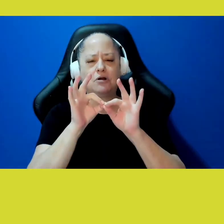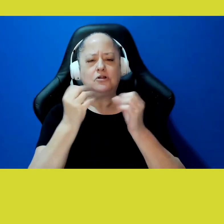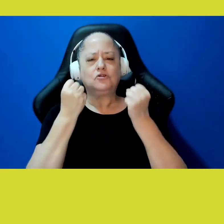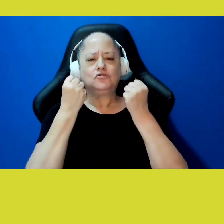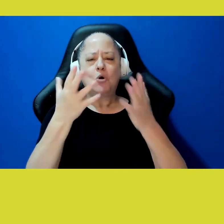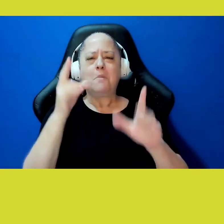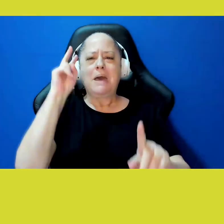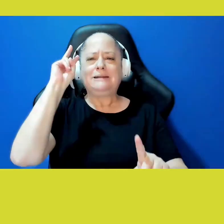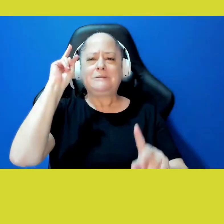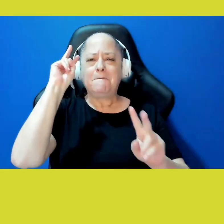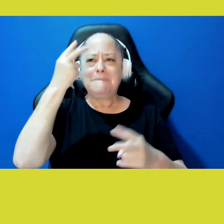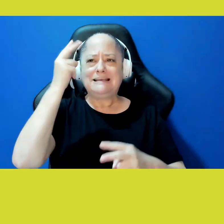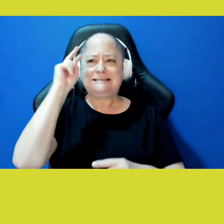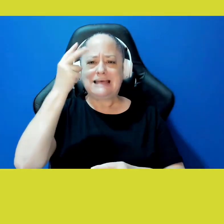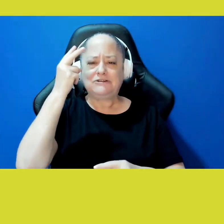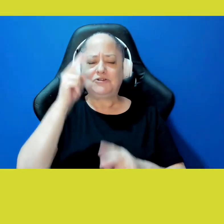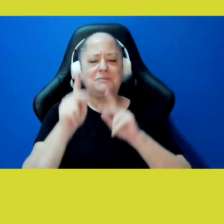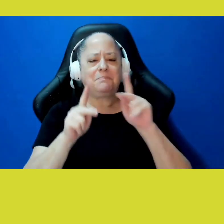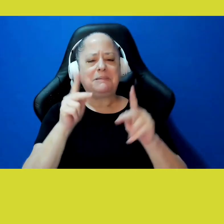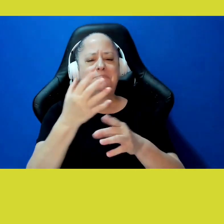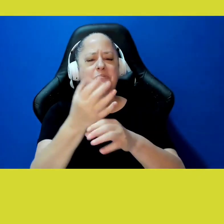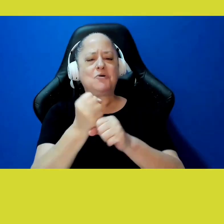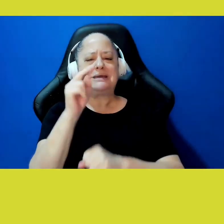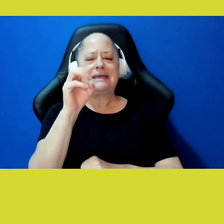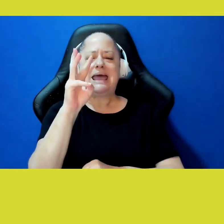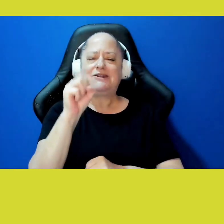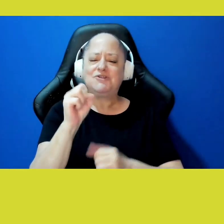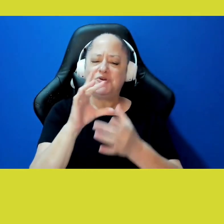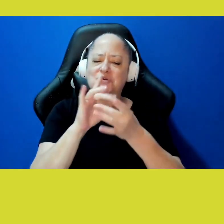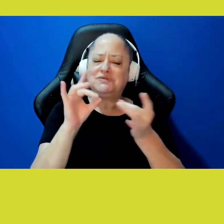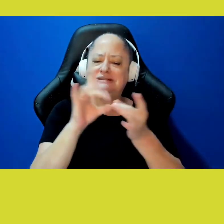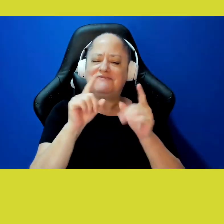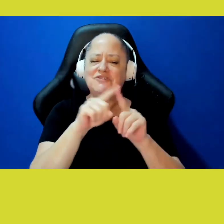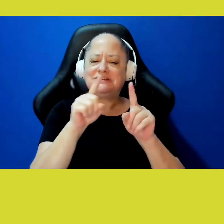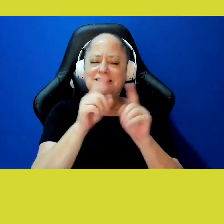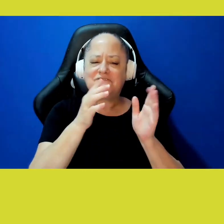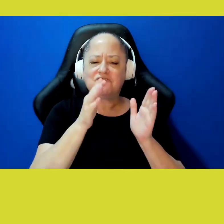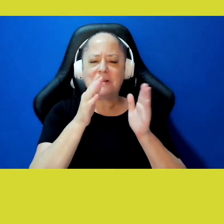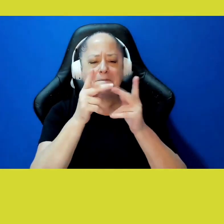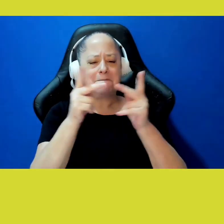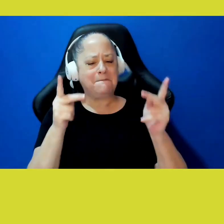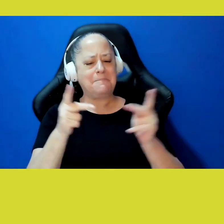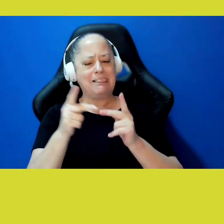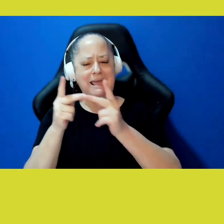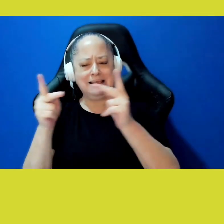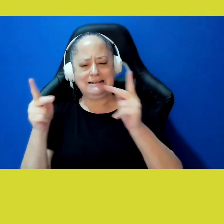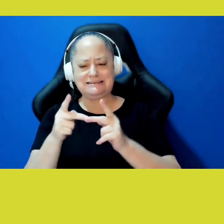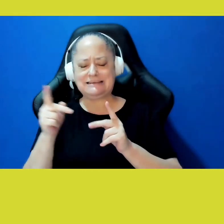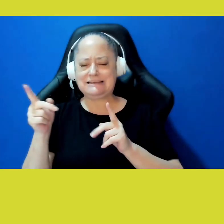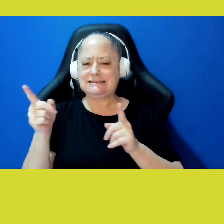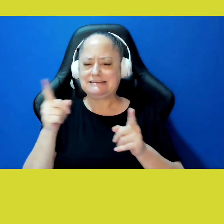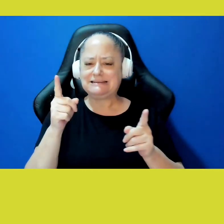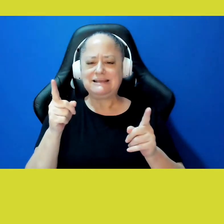people get their news and narratives from different places so really being able to break it down